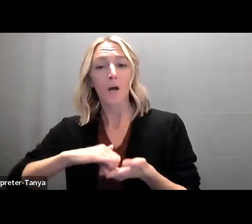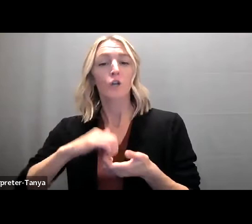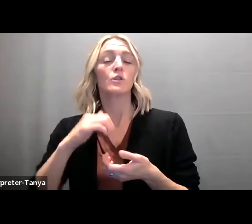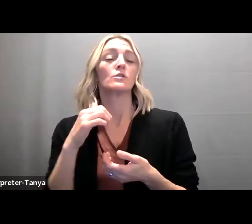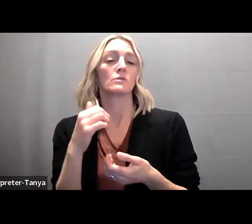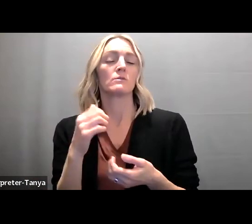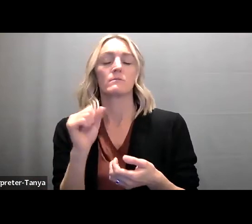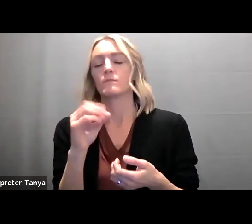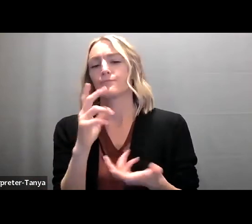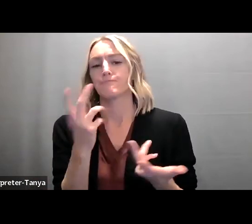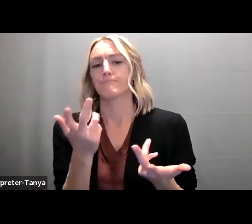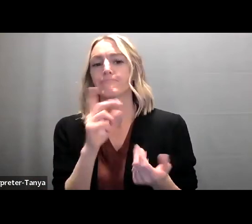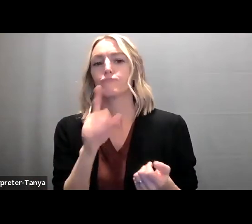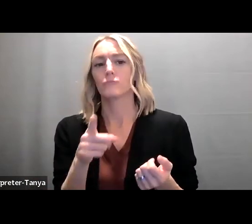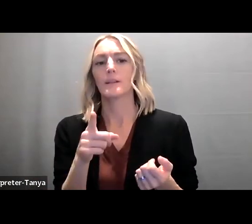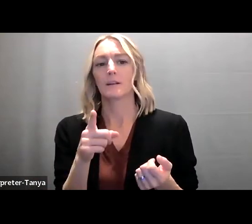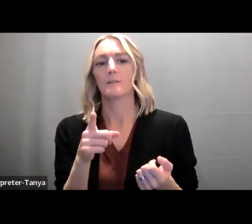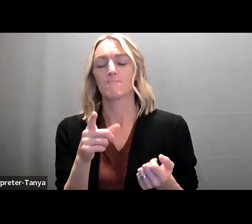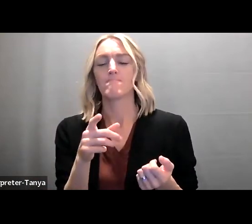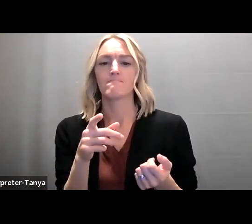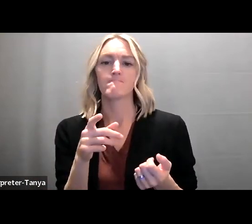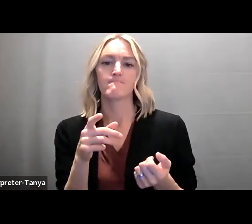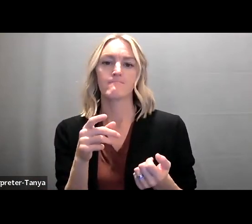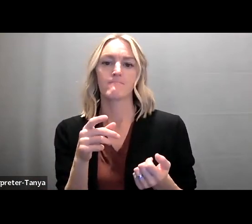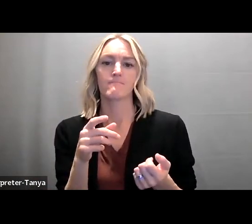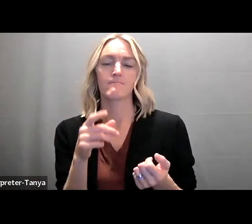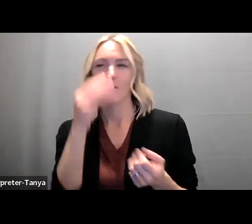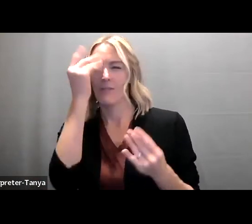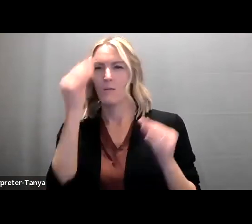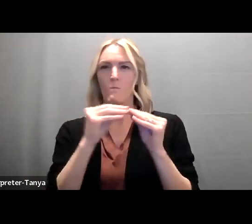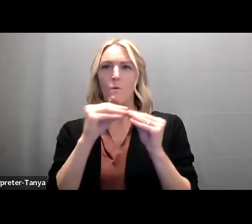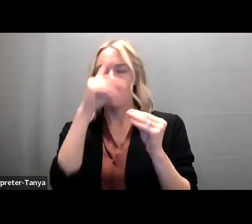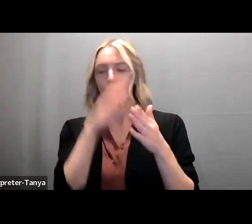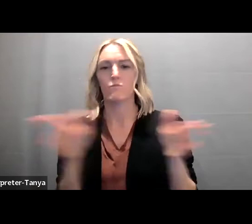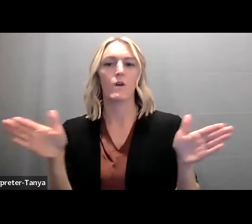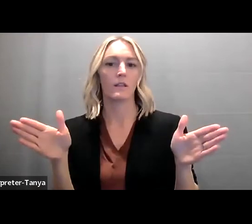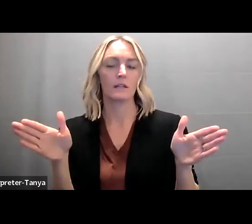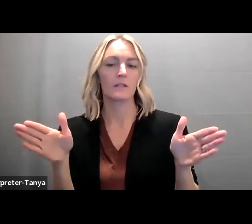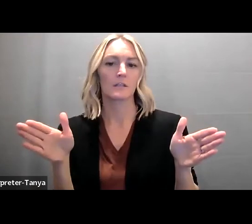Really just about thinking more broadly in terms of consumer engagement when it comes